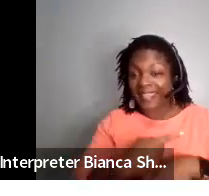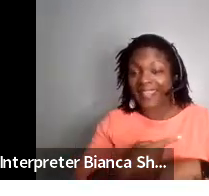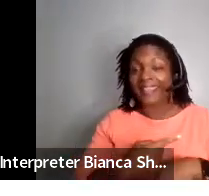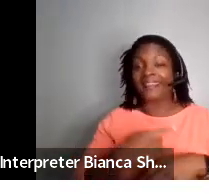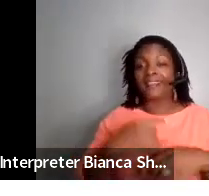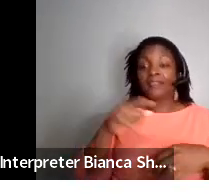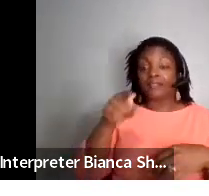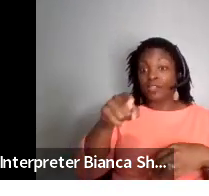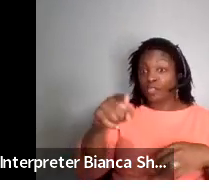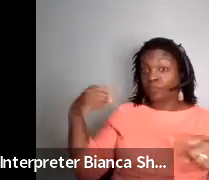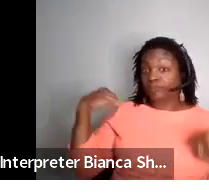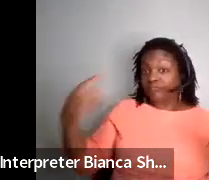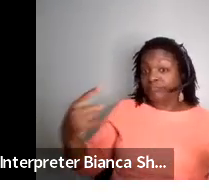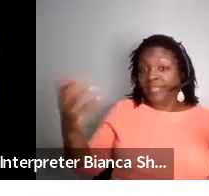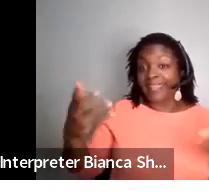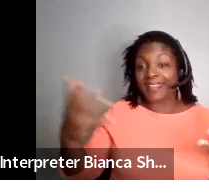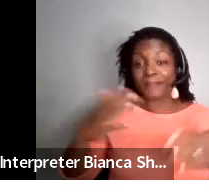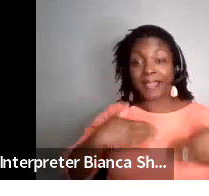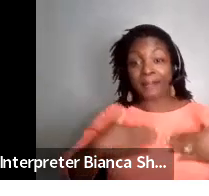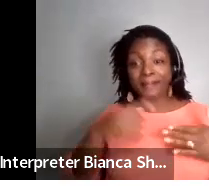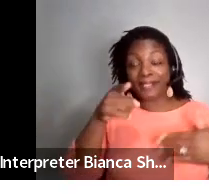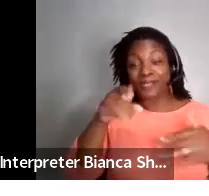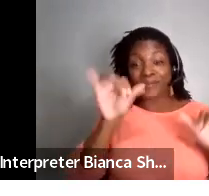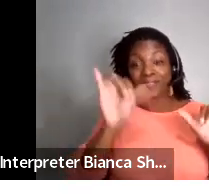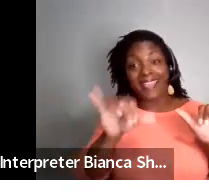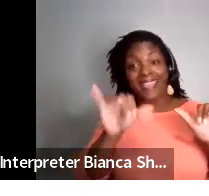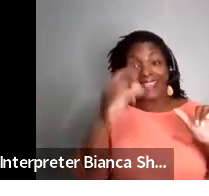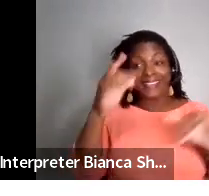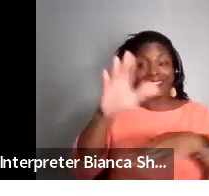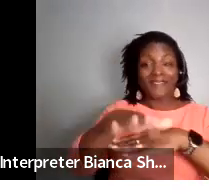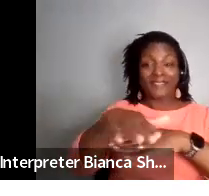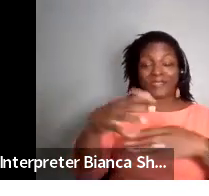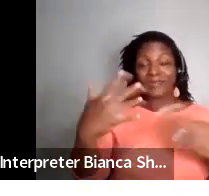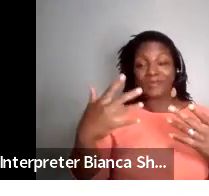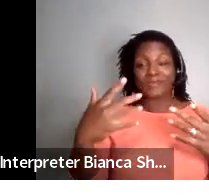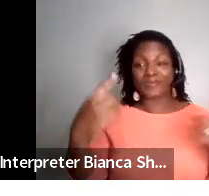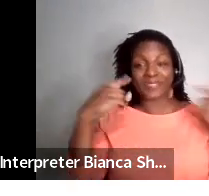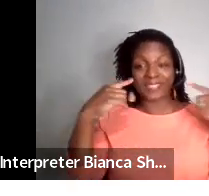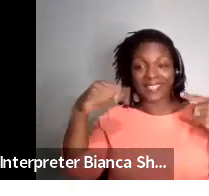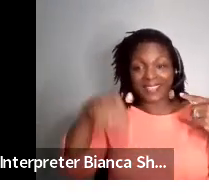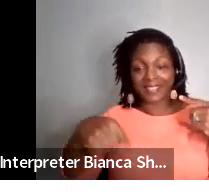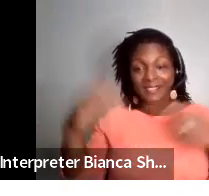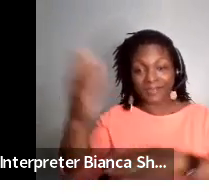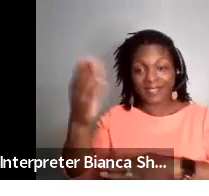I'm so glad you stuck around for this afternoon to hear this presentation with the office of behavioral health.